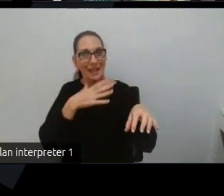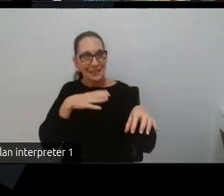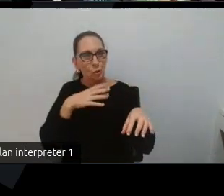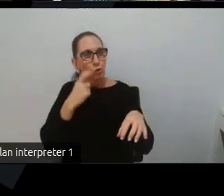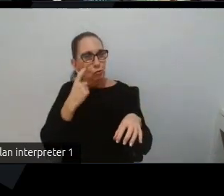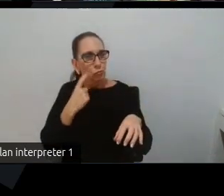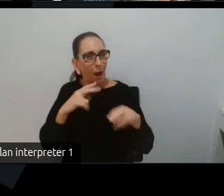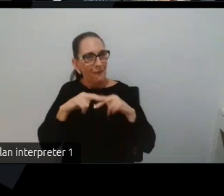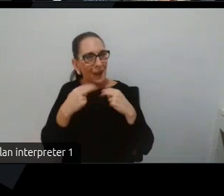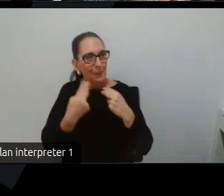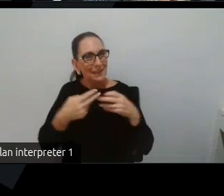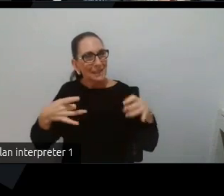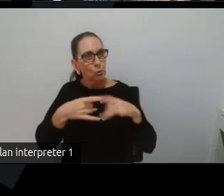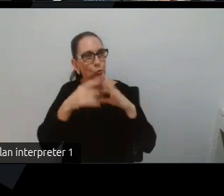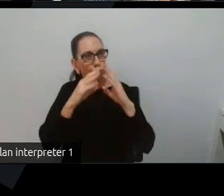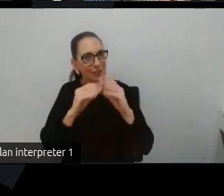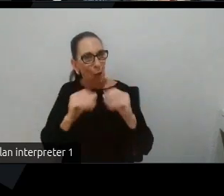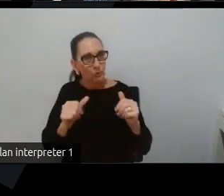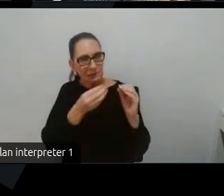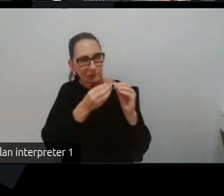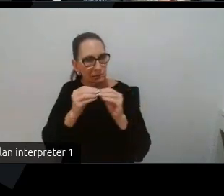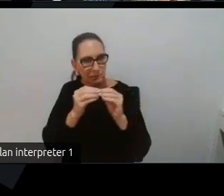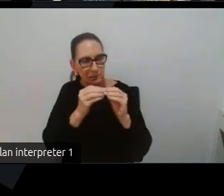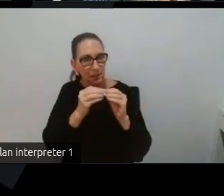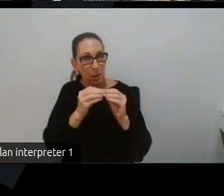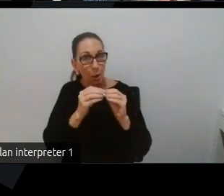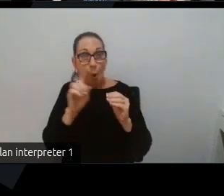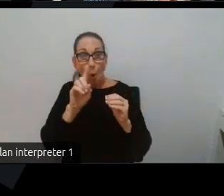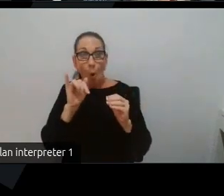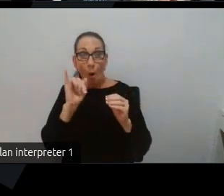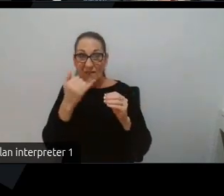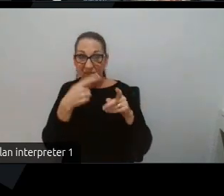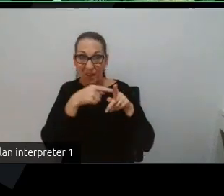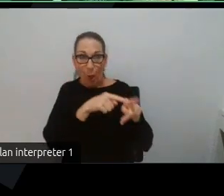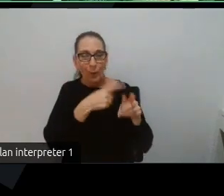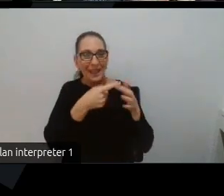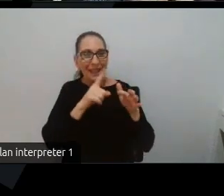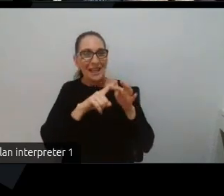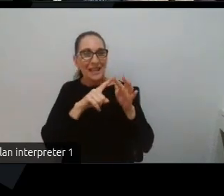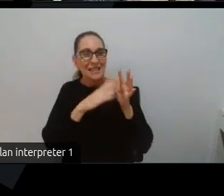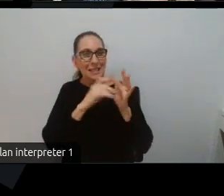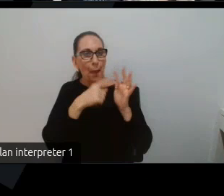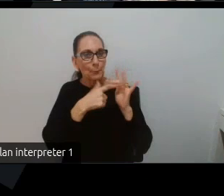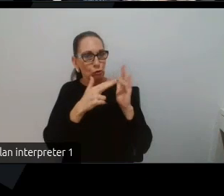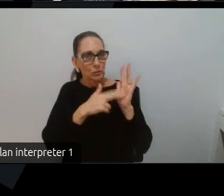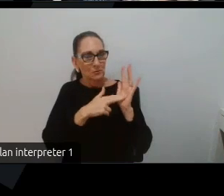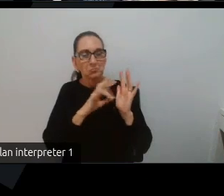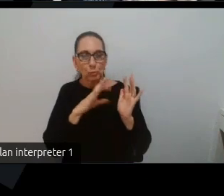resolution unless the matter falls within an exemption category. And from June 2025,